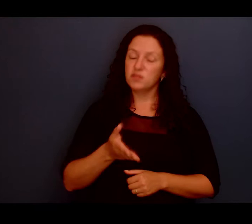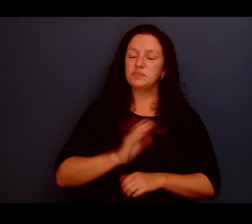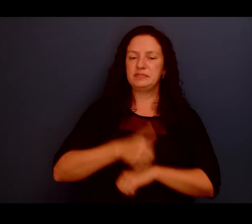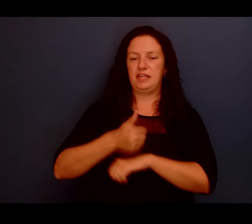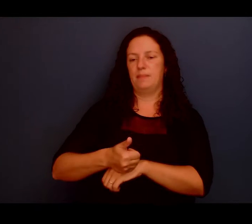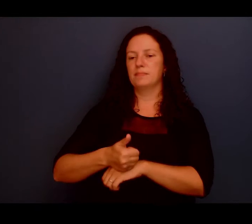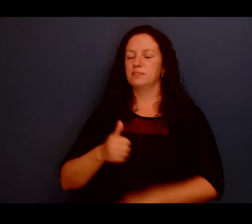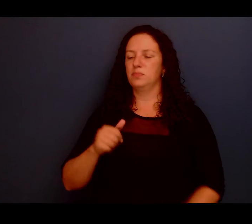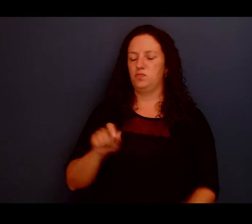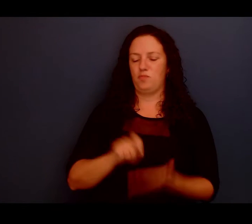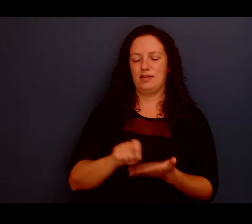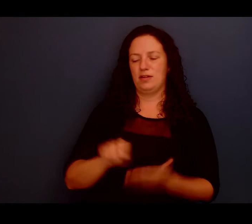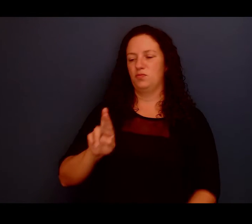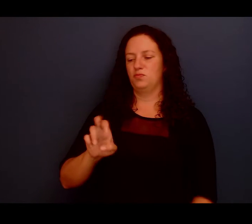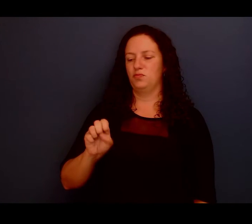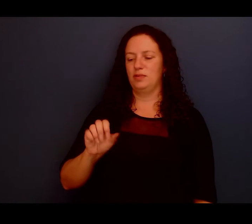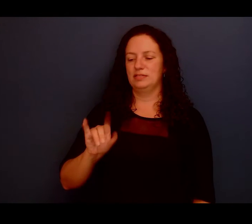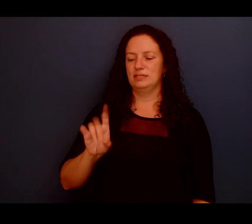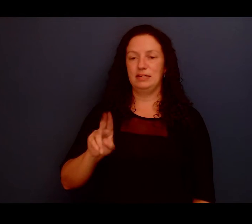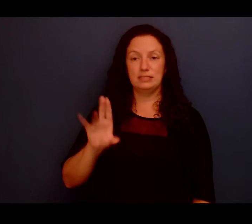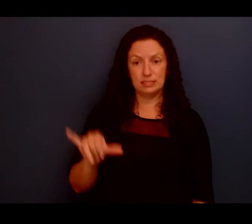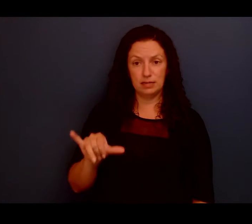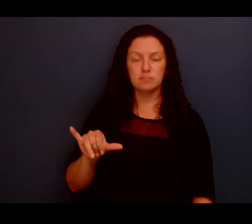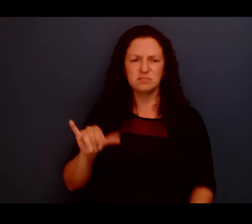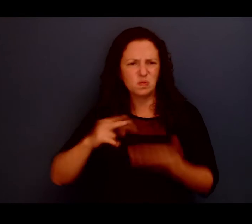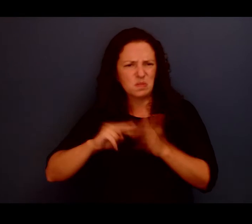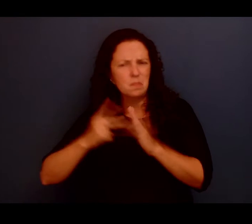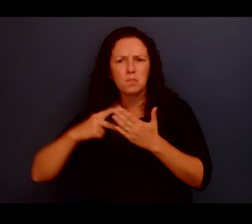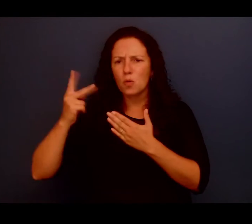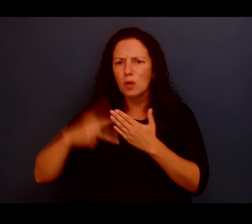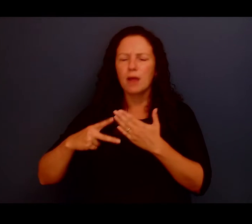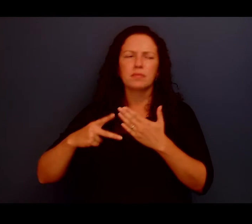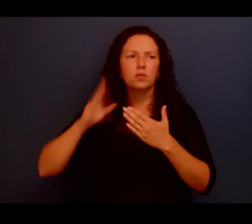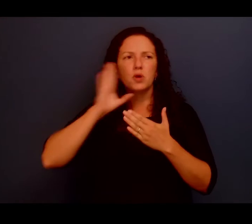Carolyn Moore Writing Residency which will be a program where we bring in